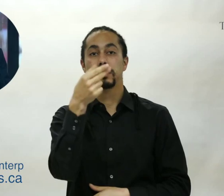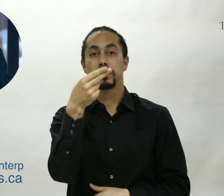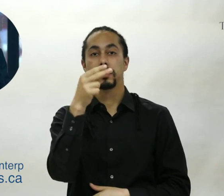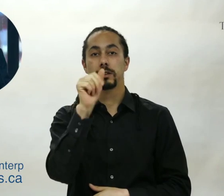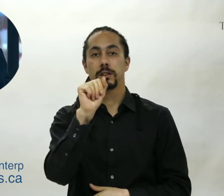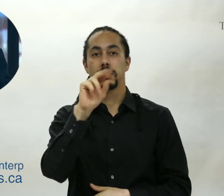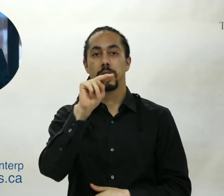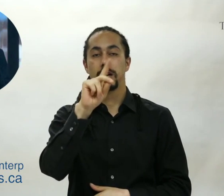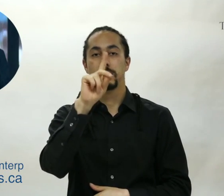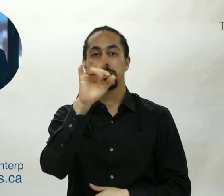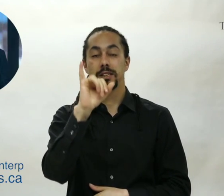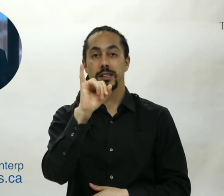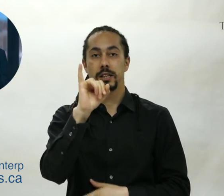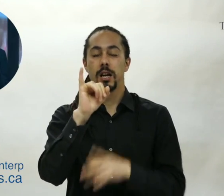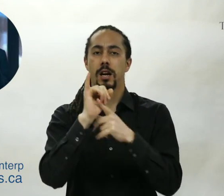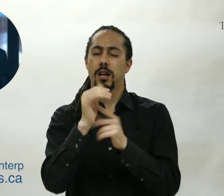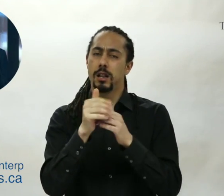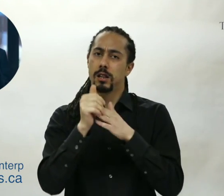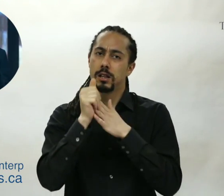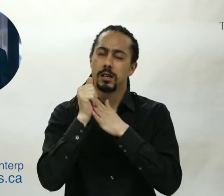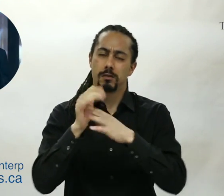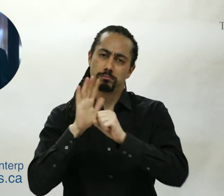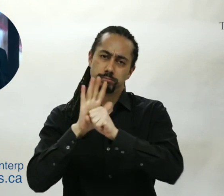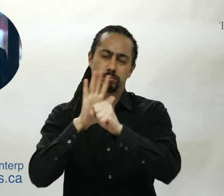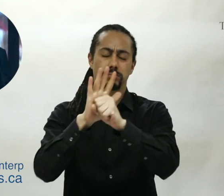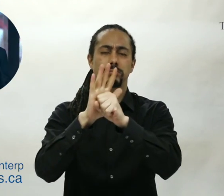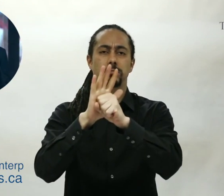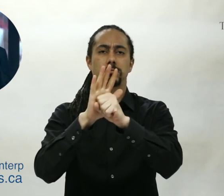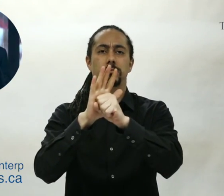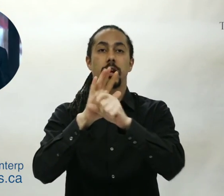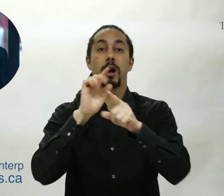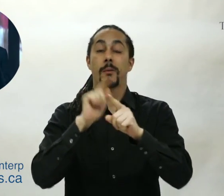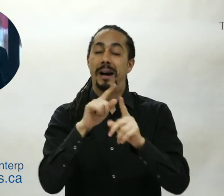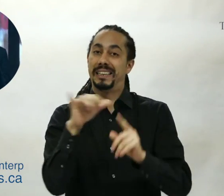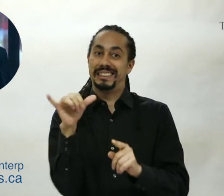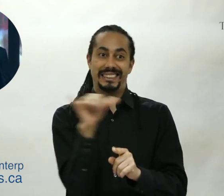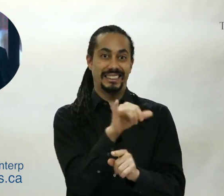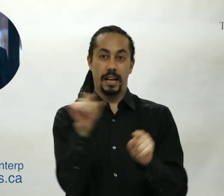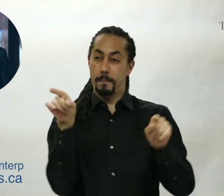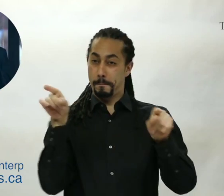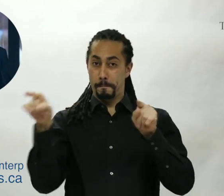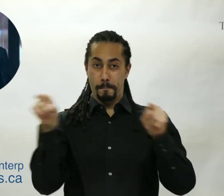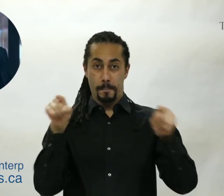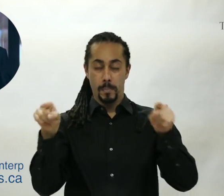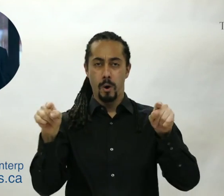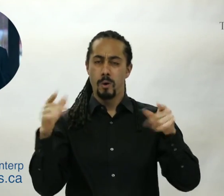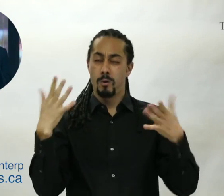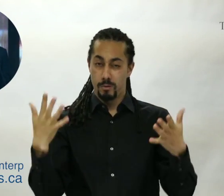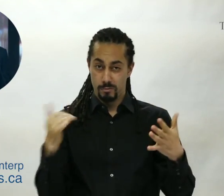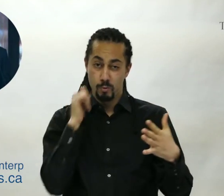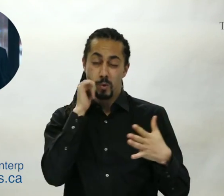movement that at its start had little prospect for success.